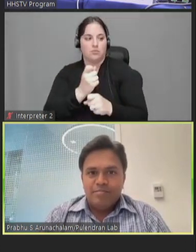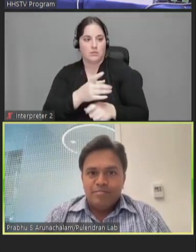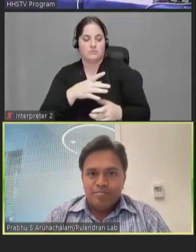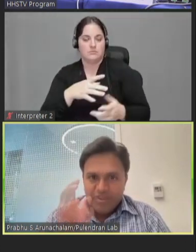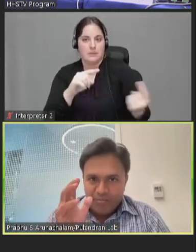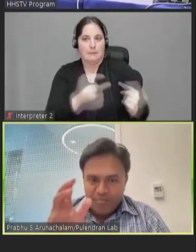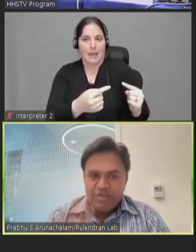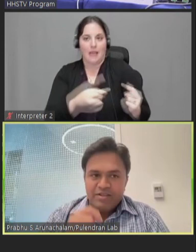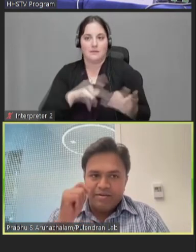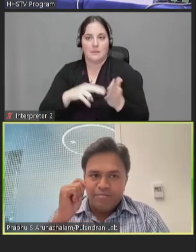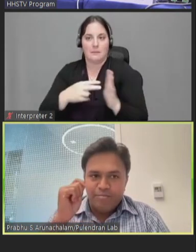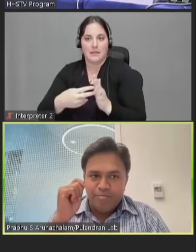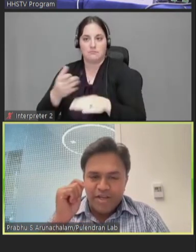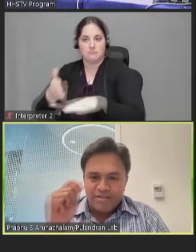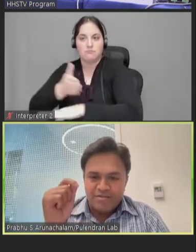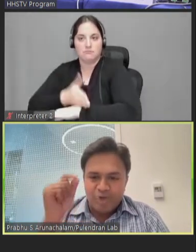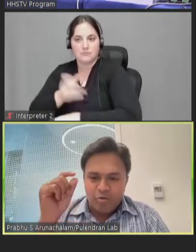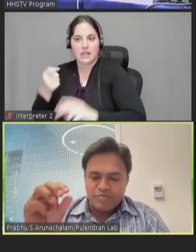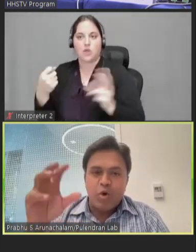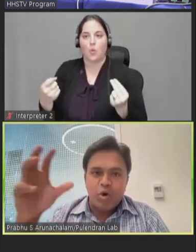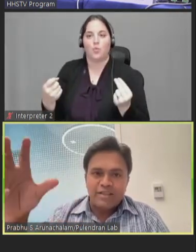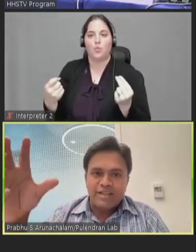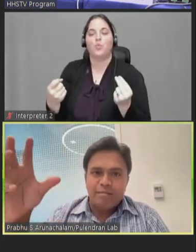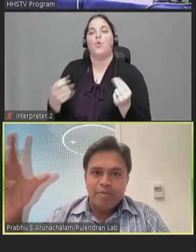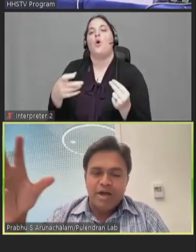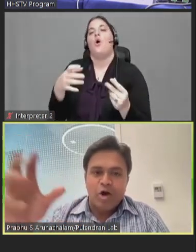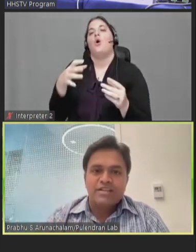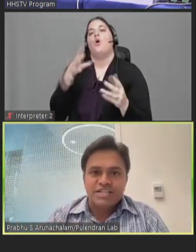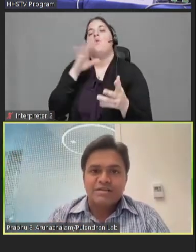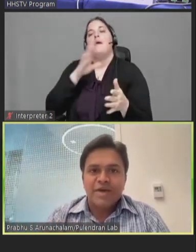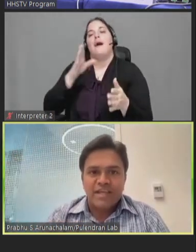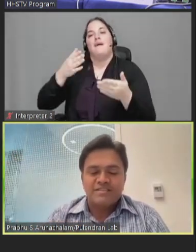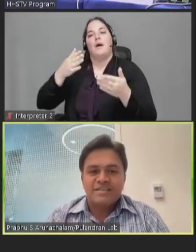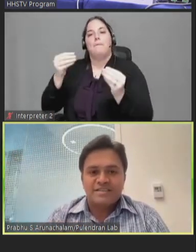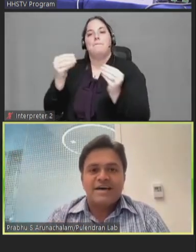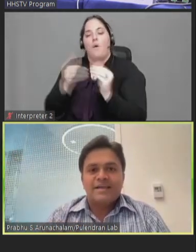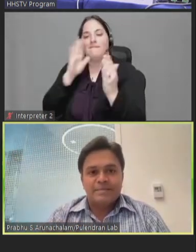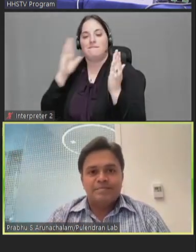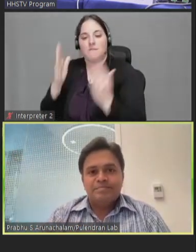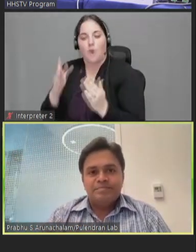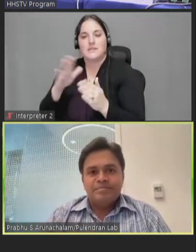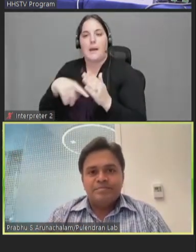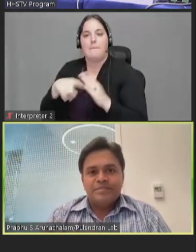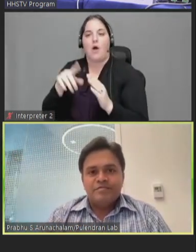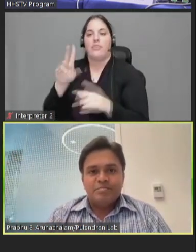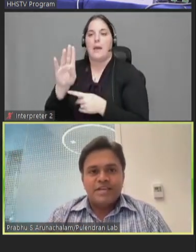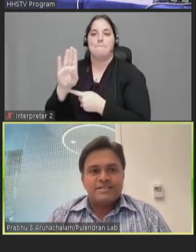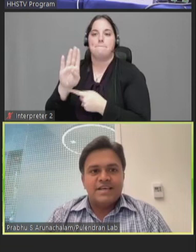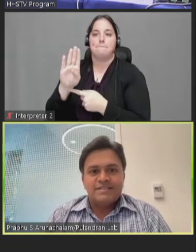You know, my talk was more on the biological mechanistic. Sorry, if that makes sense.